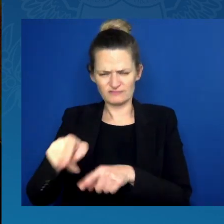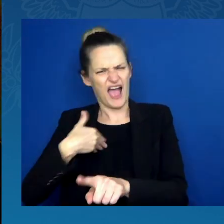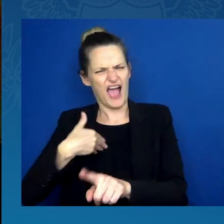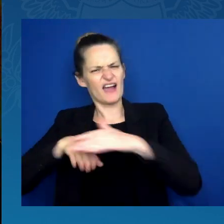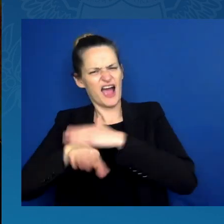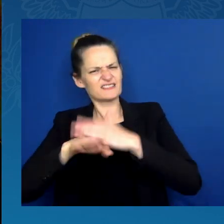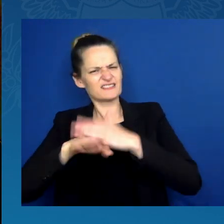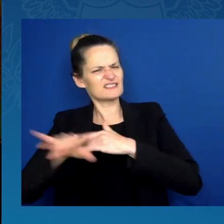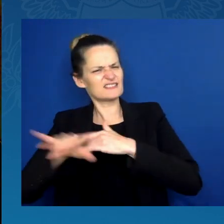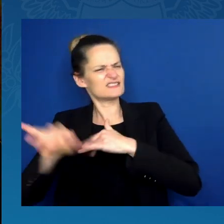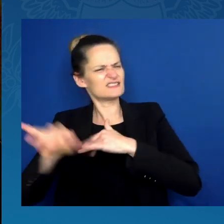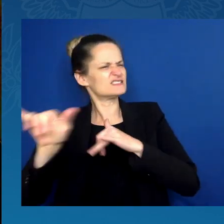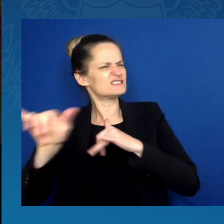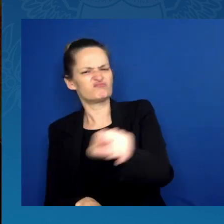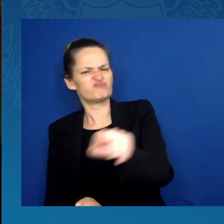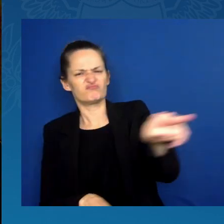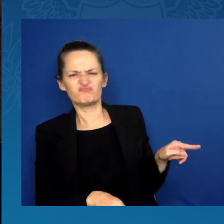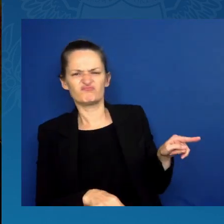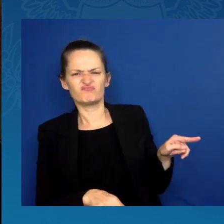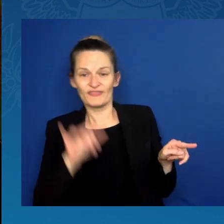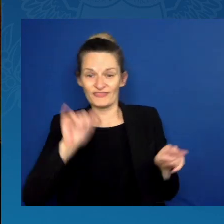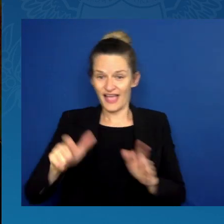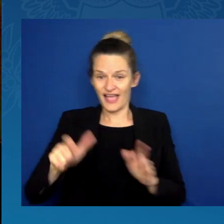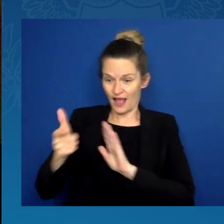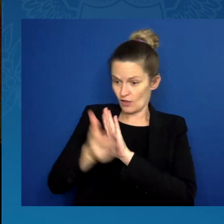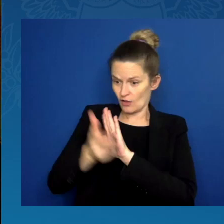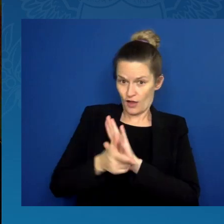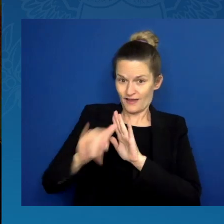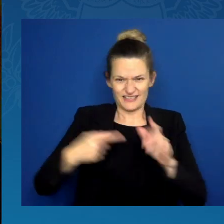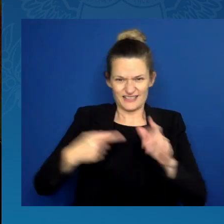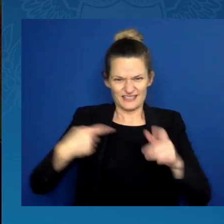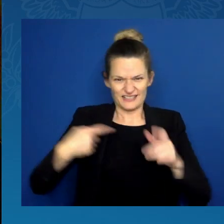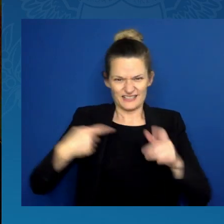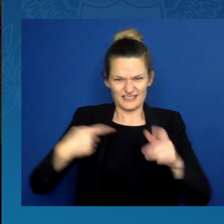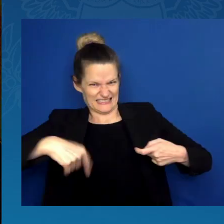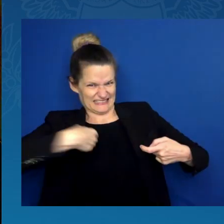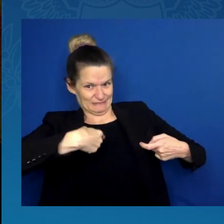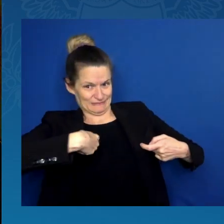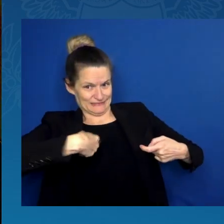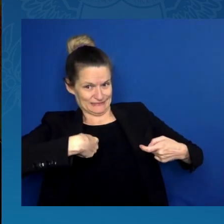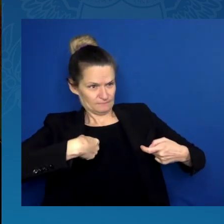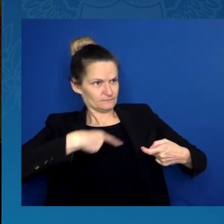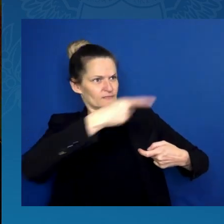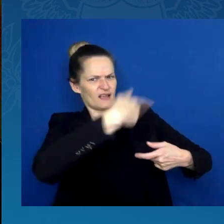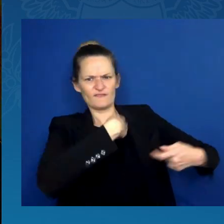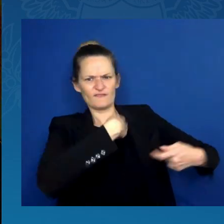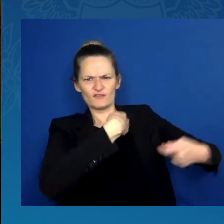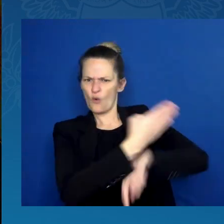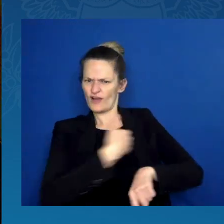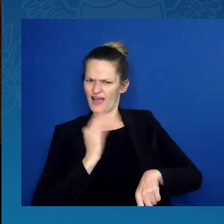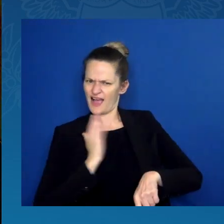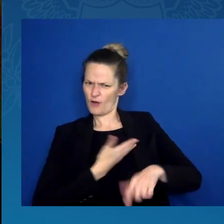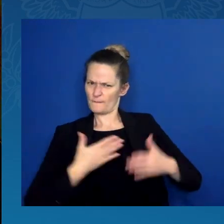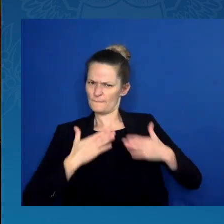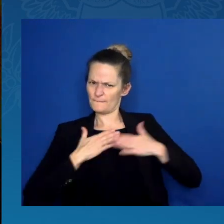have full control over their bodies and their futures. In the state of Nevada. We actually passed the Trust Nevada Women Act in 2019,